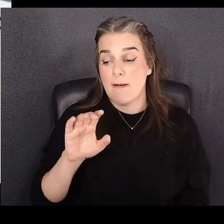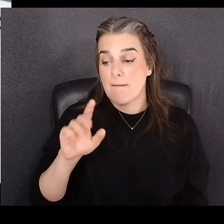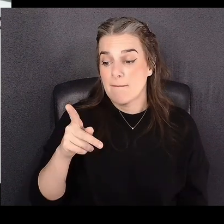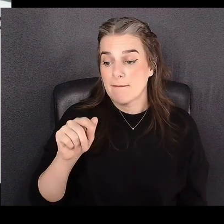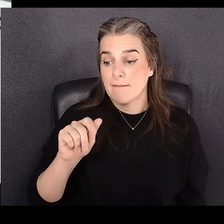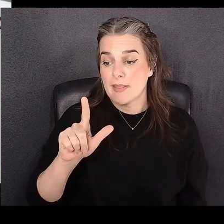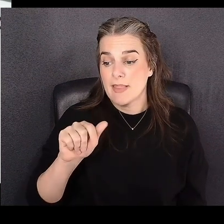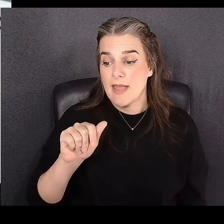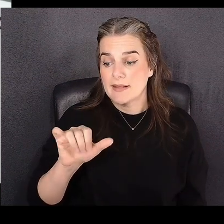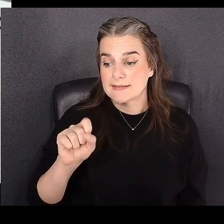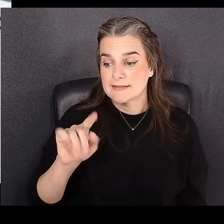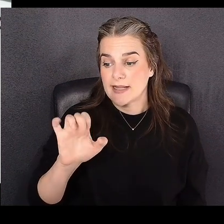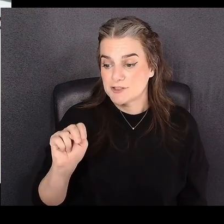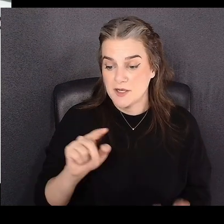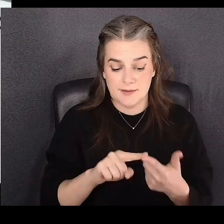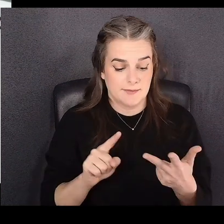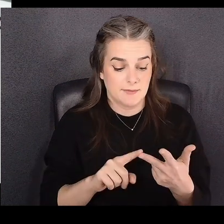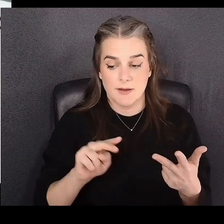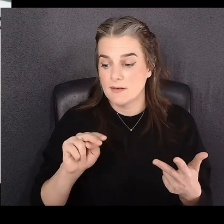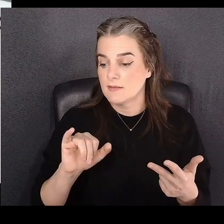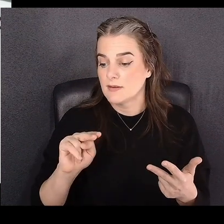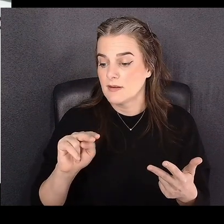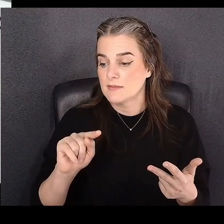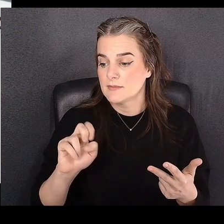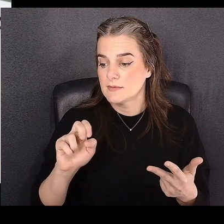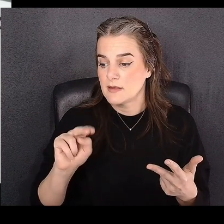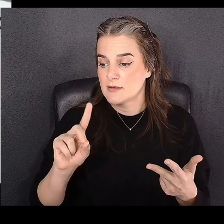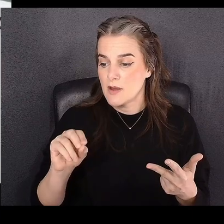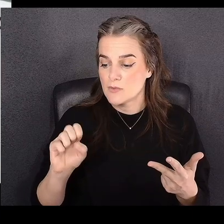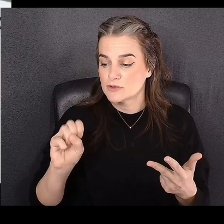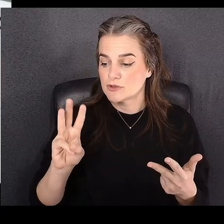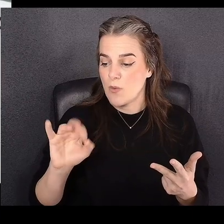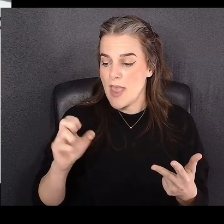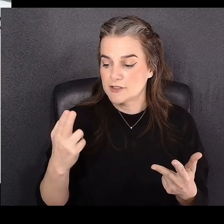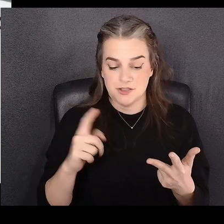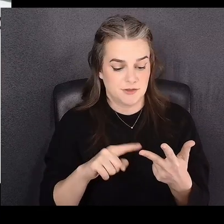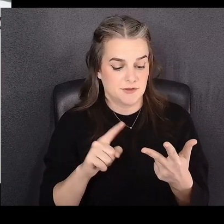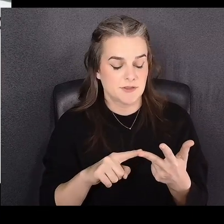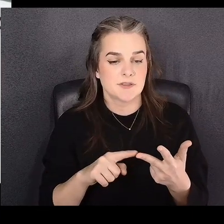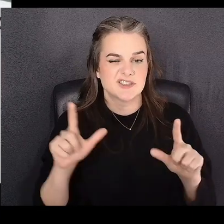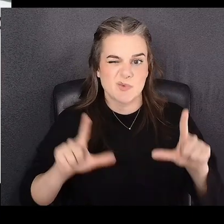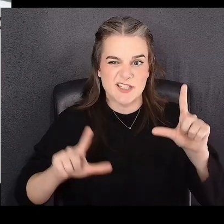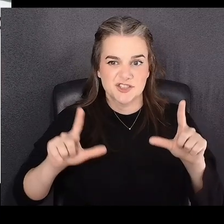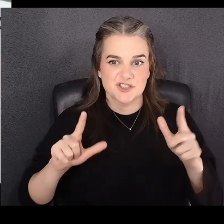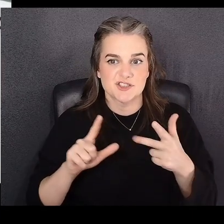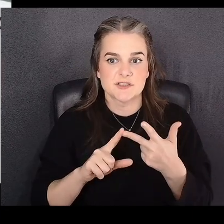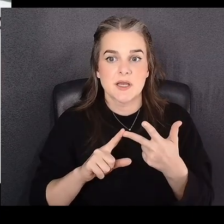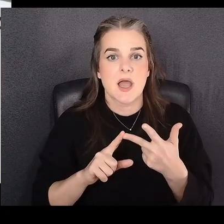And there's frequently groups that they do adaptive gaming with peers, but they also get to learn